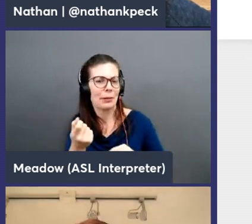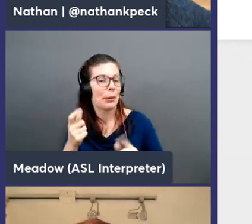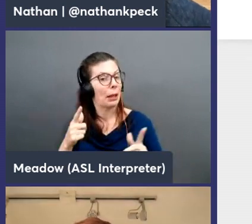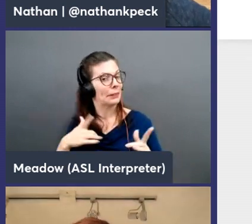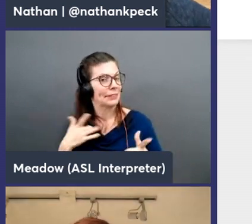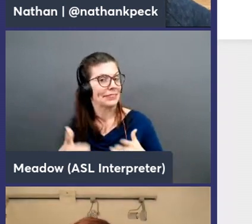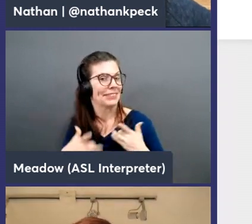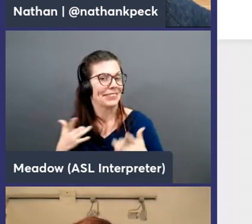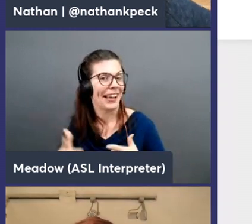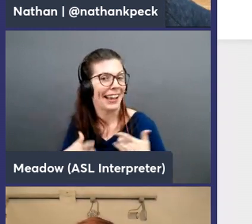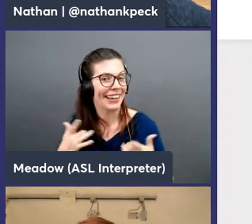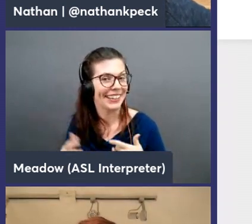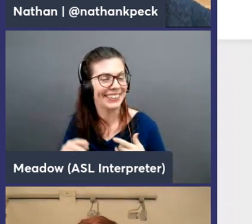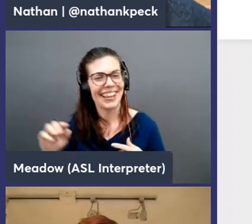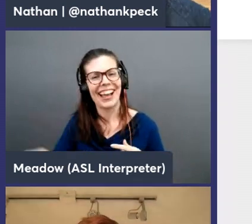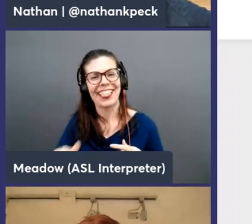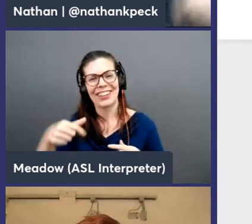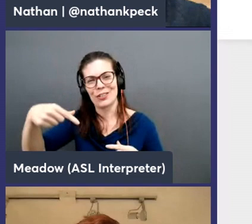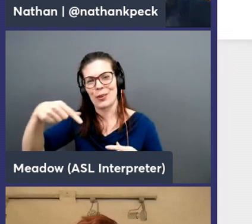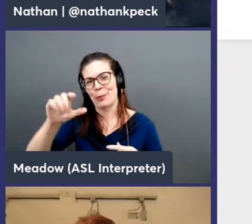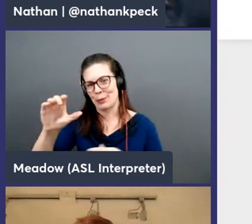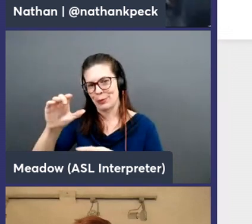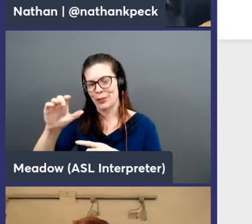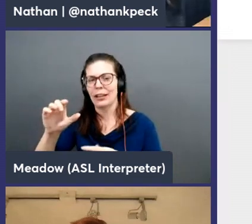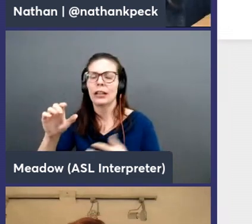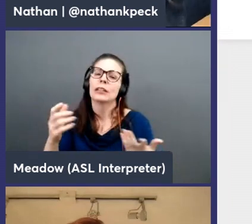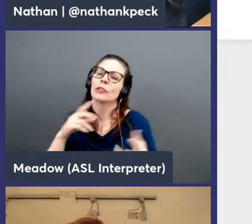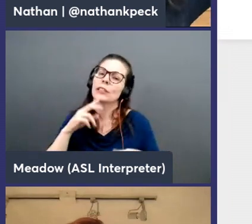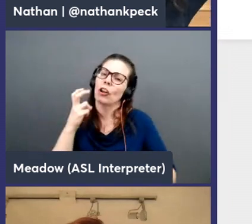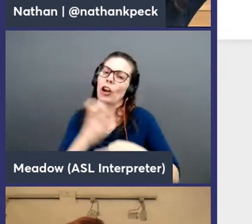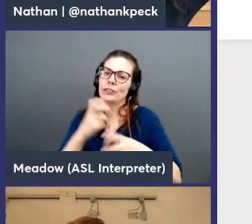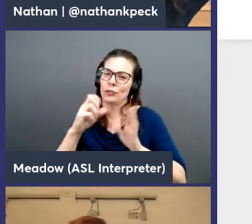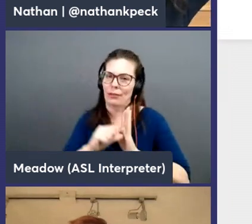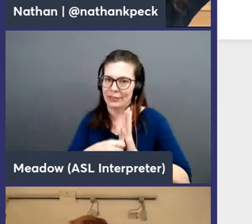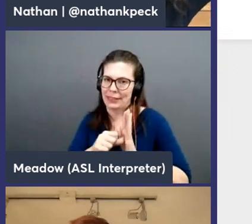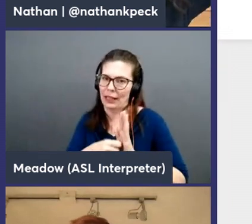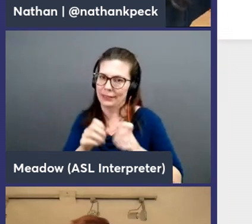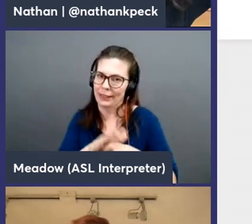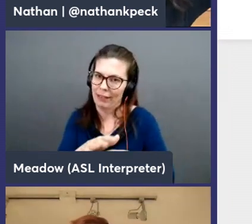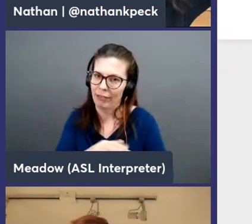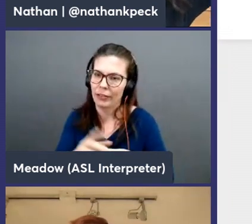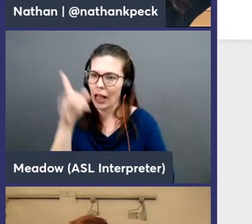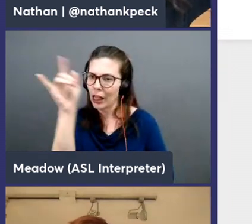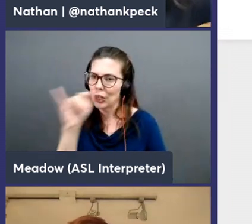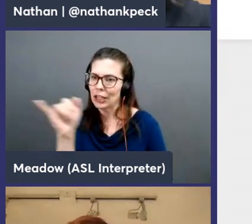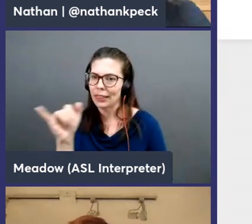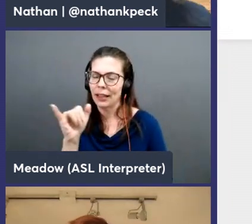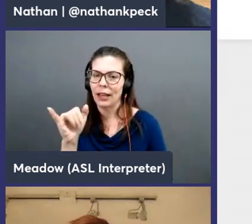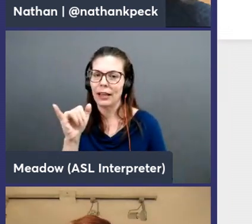(people chuckling) Another quantum computer, like, it's hard to emphasize this enough. This looks like it's really sort of straightforward,